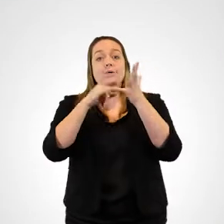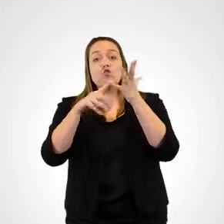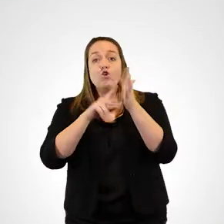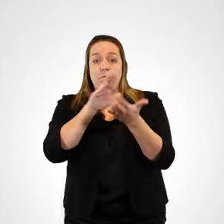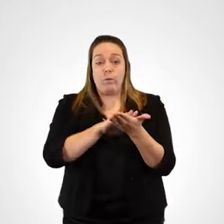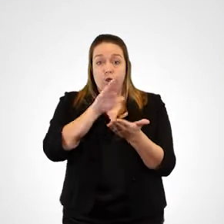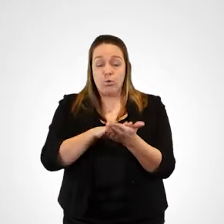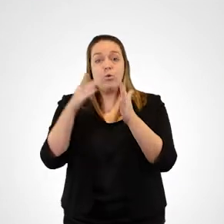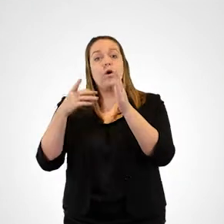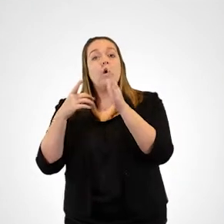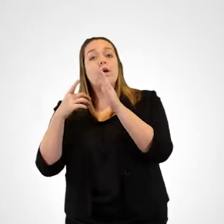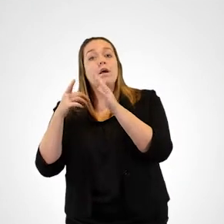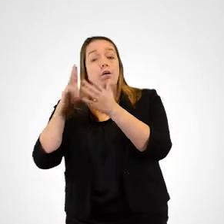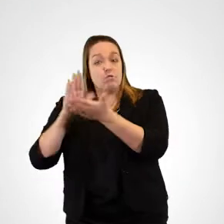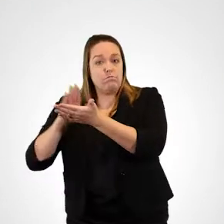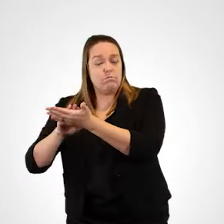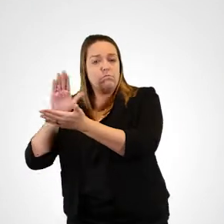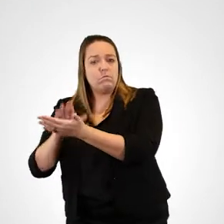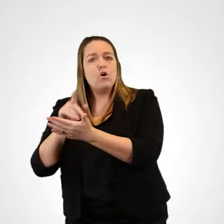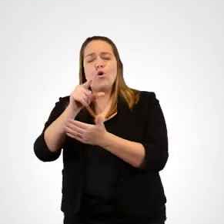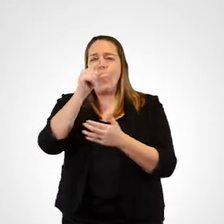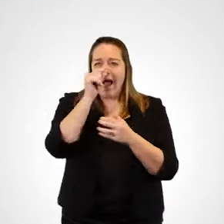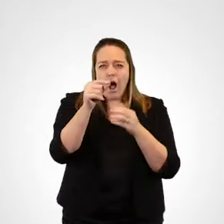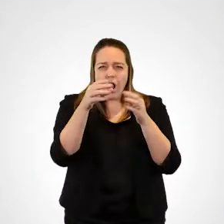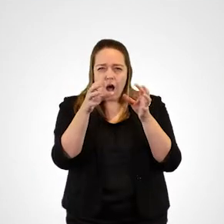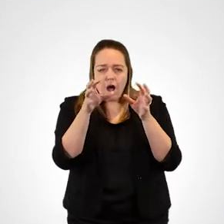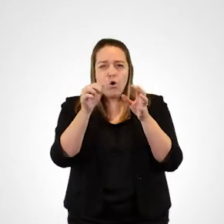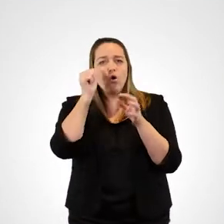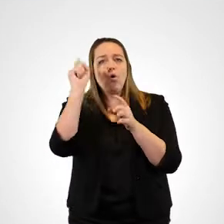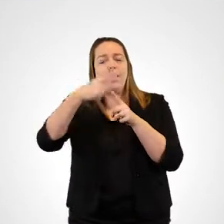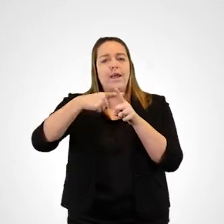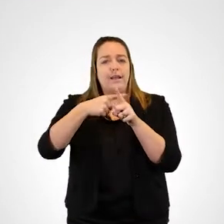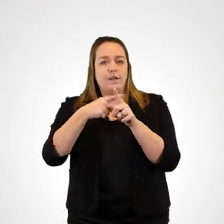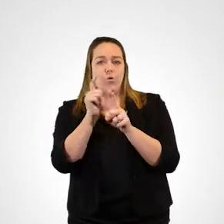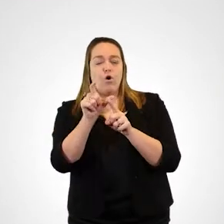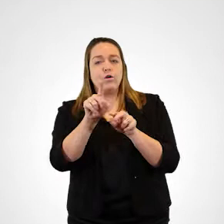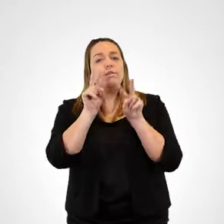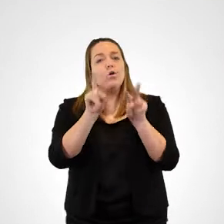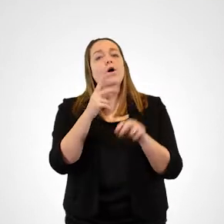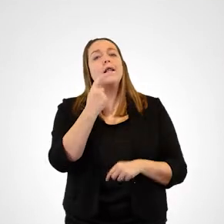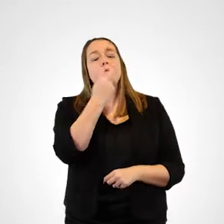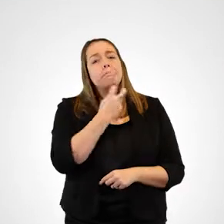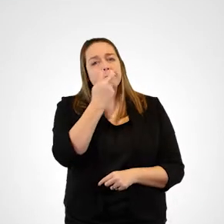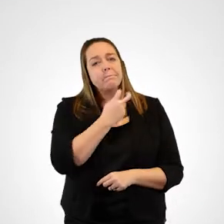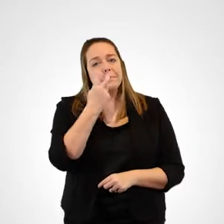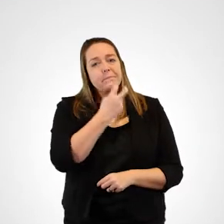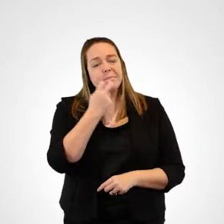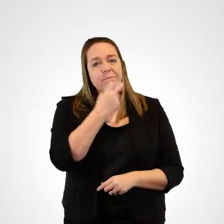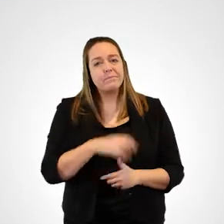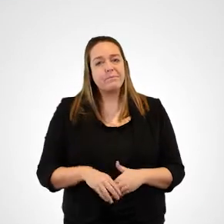You can disambiguate and find the English word by looking at the lip pattern. "Is it perfect?